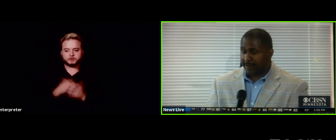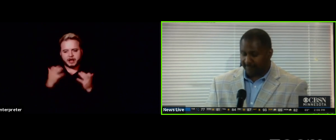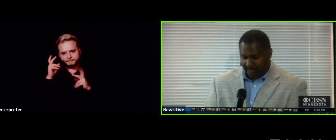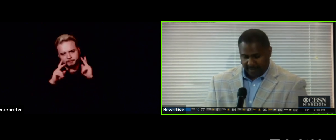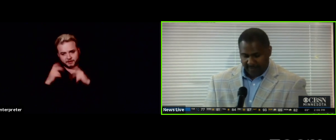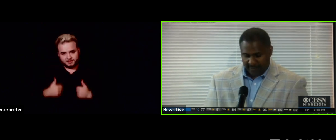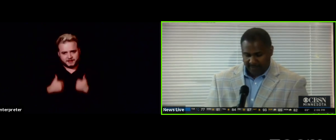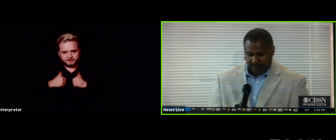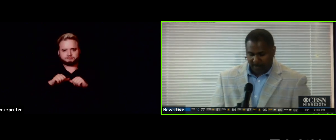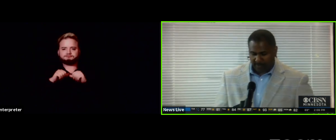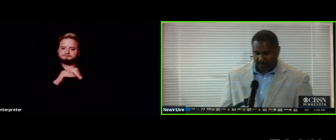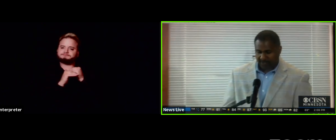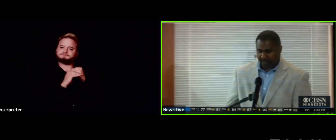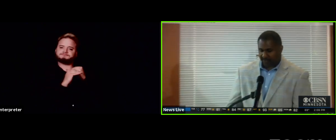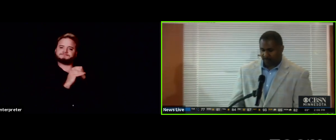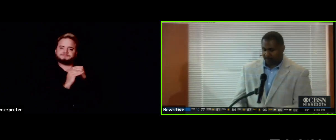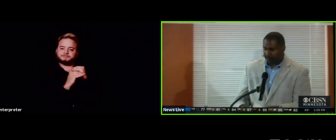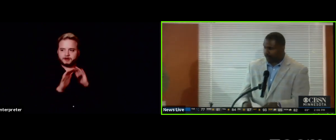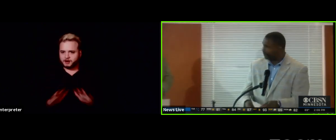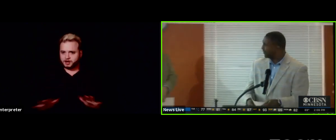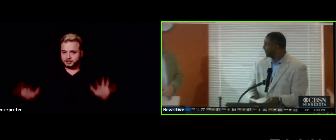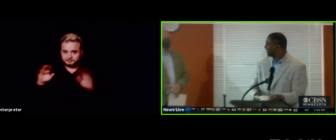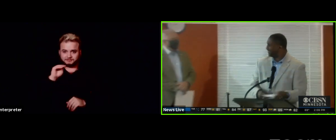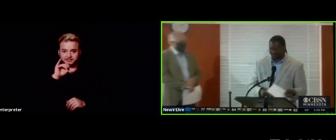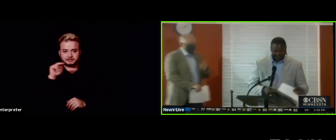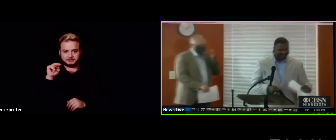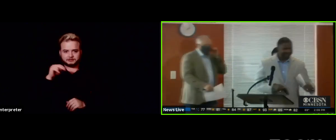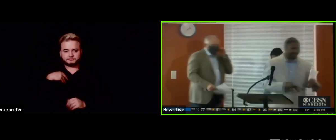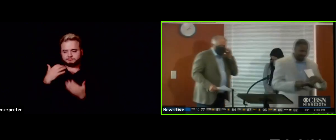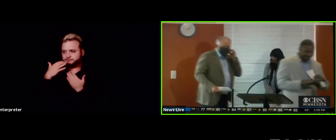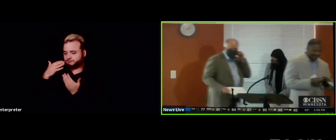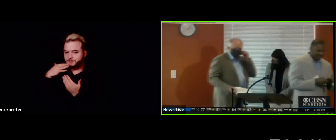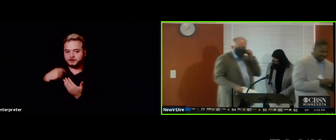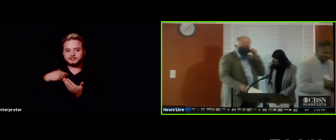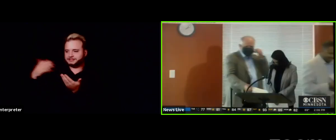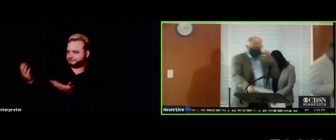invite the Governor to the podium to share this wonderful news.